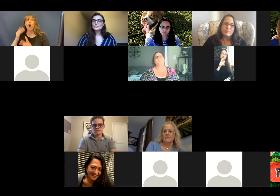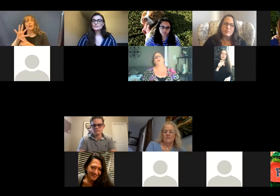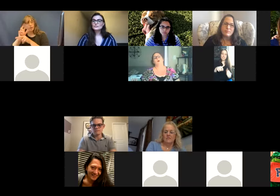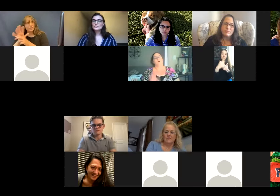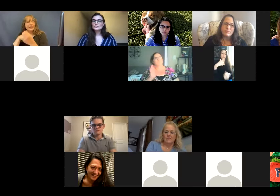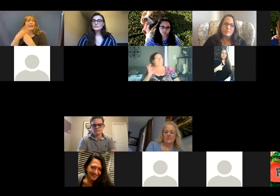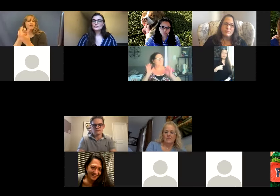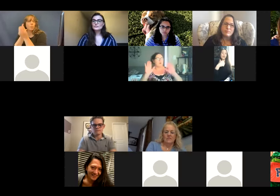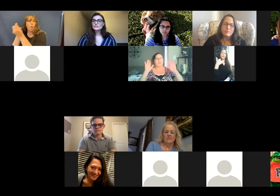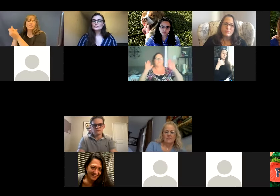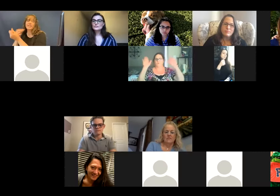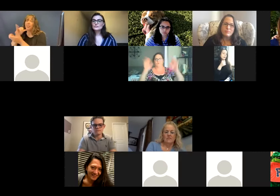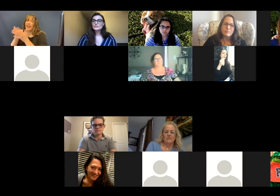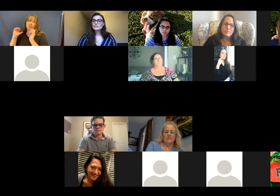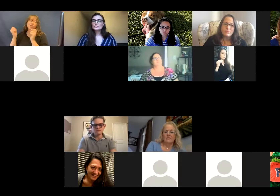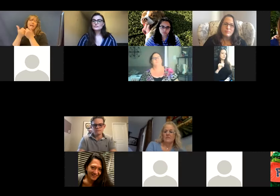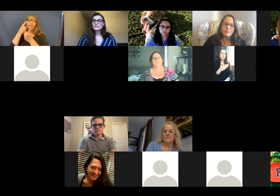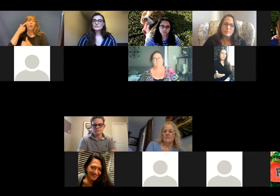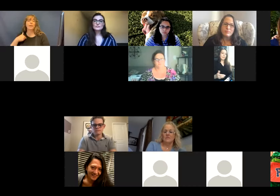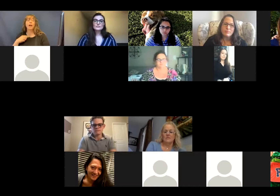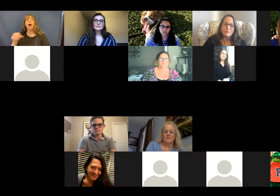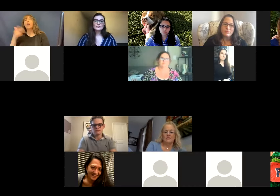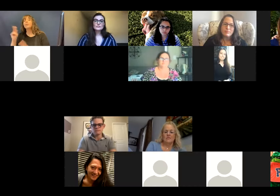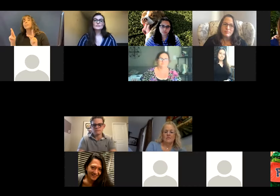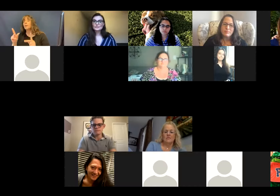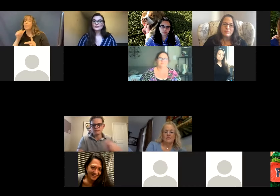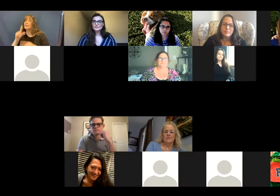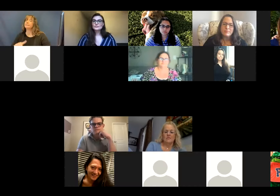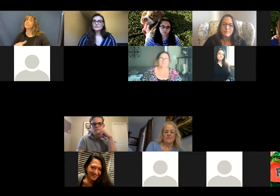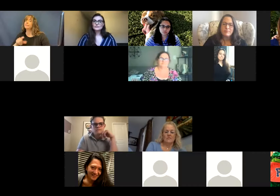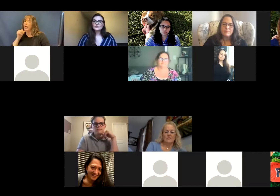that challenging for me. Others might not experience the same thing.